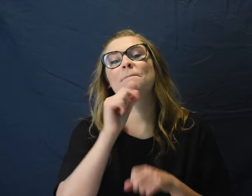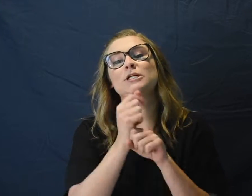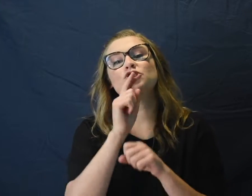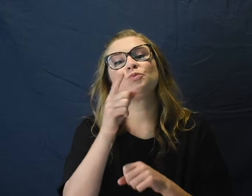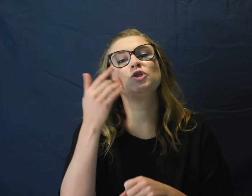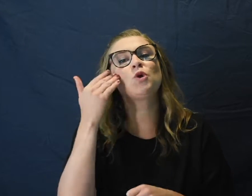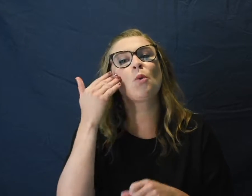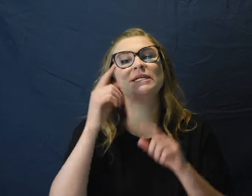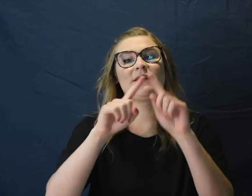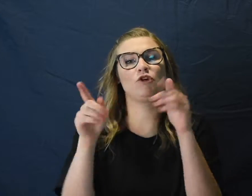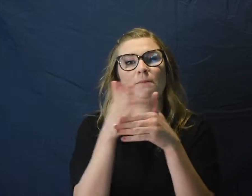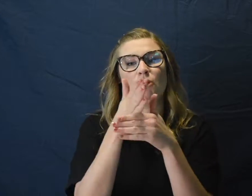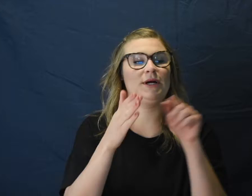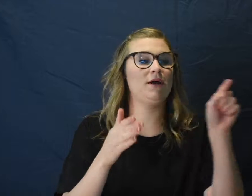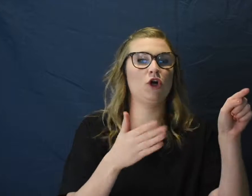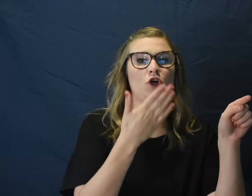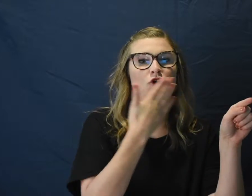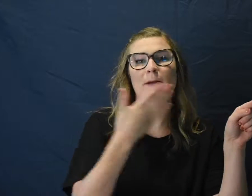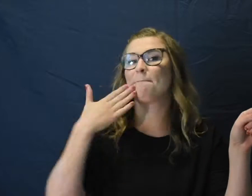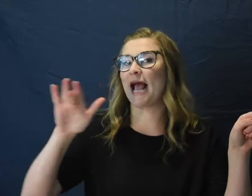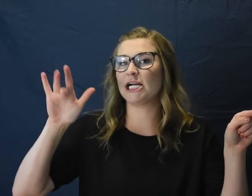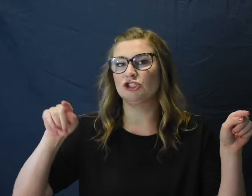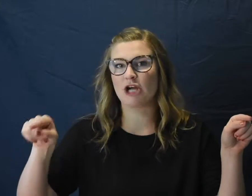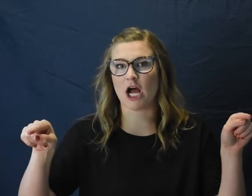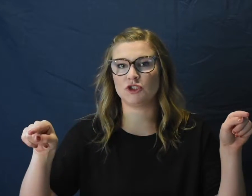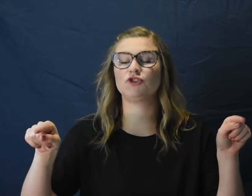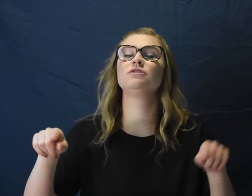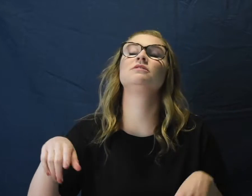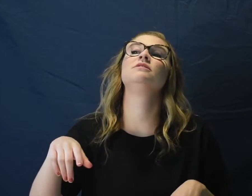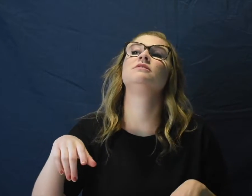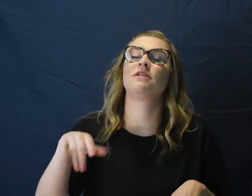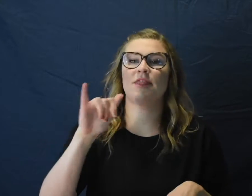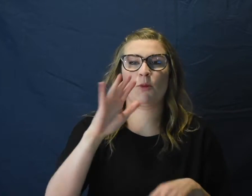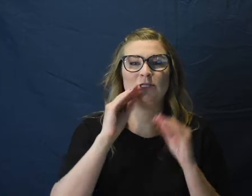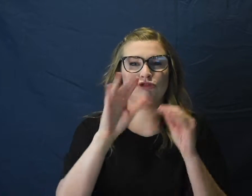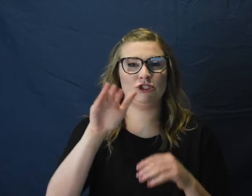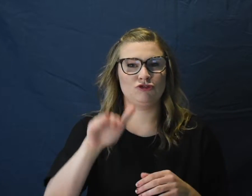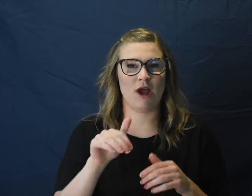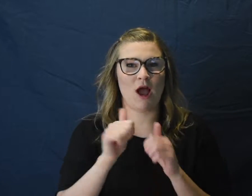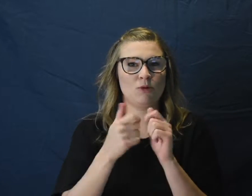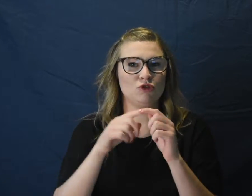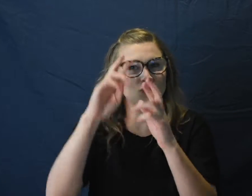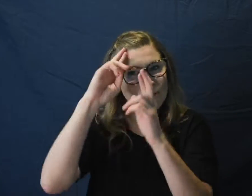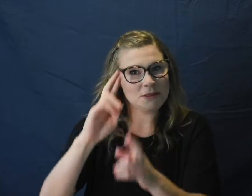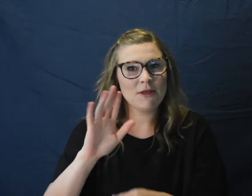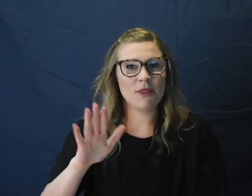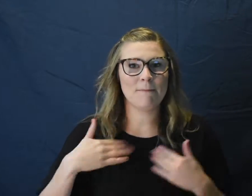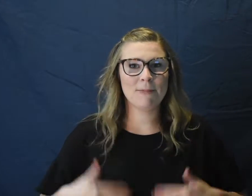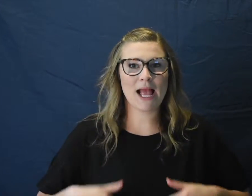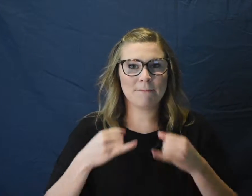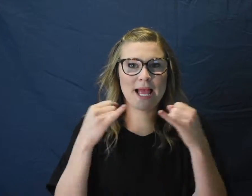is to make sure you know the difference between good and bad touch. That really teaches children